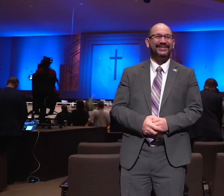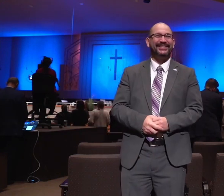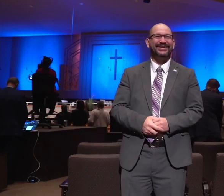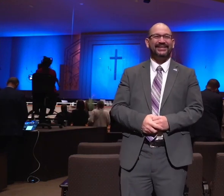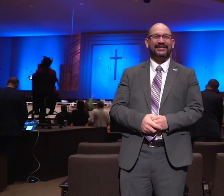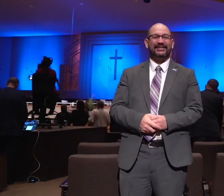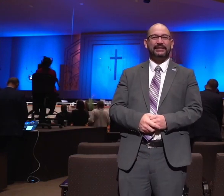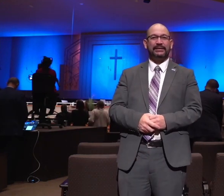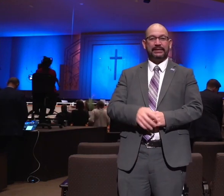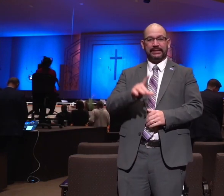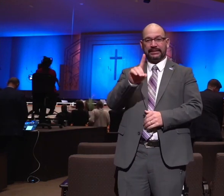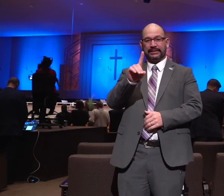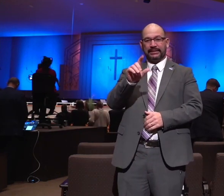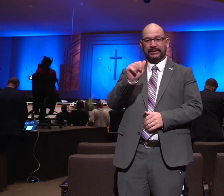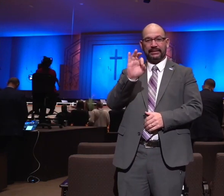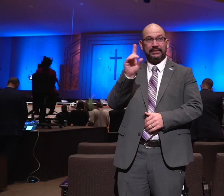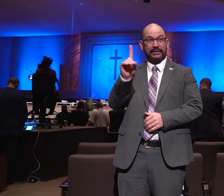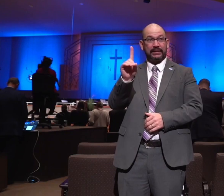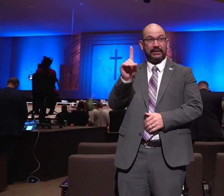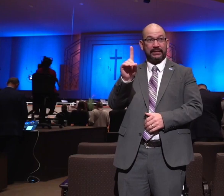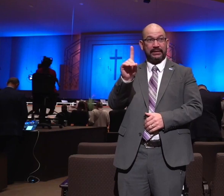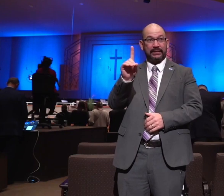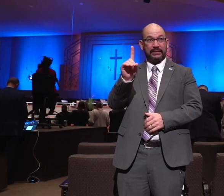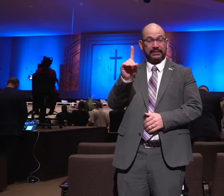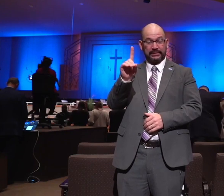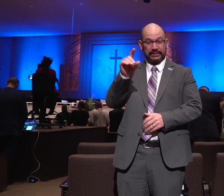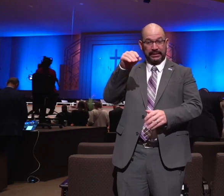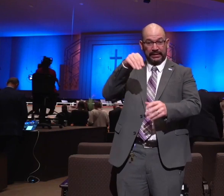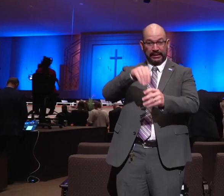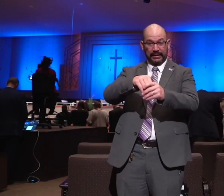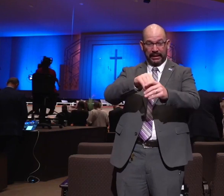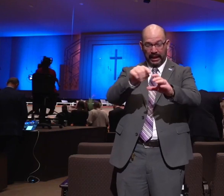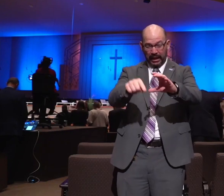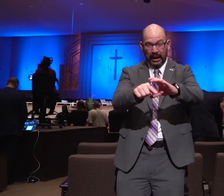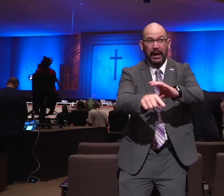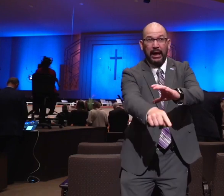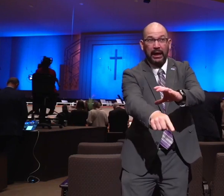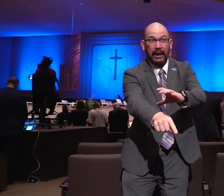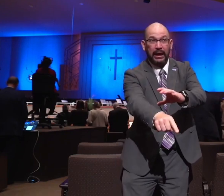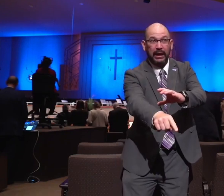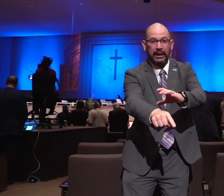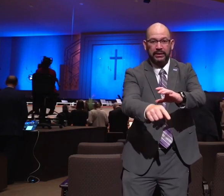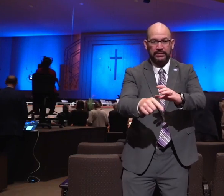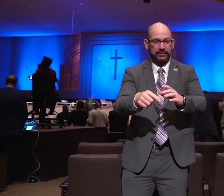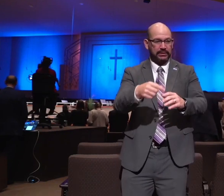David was then in the hold